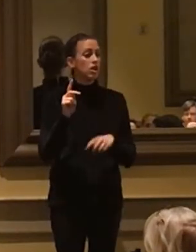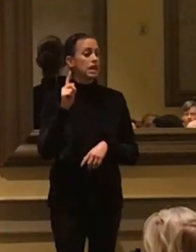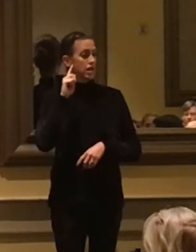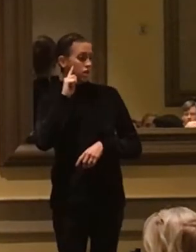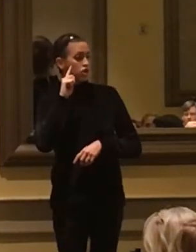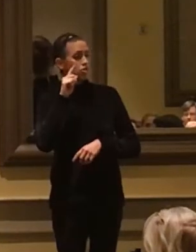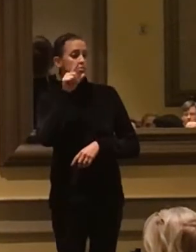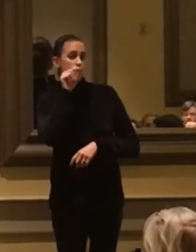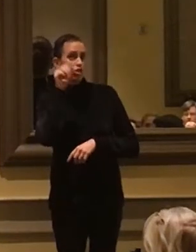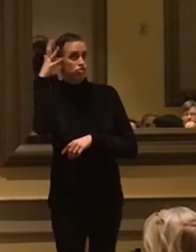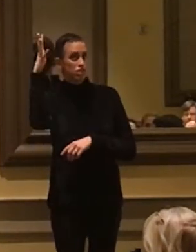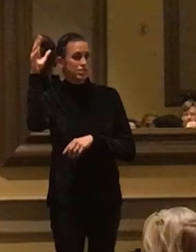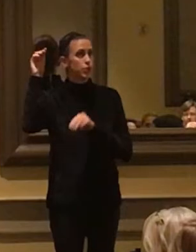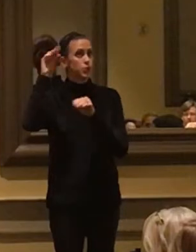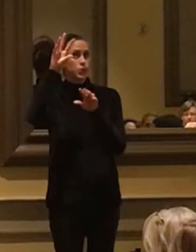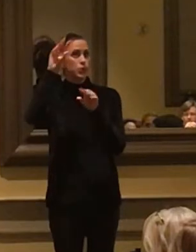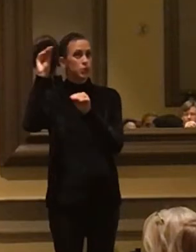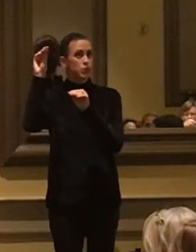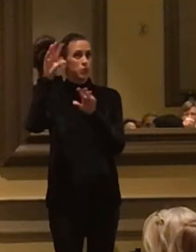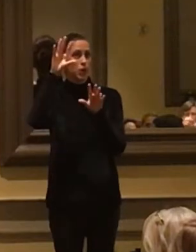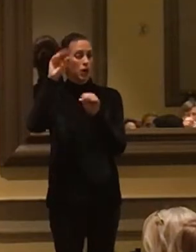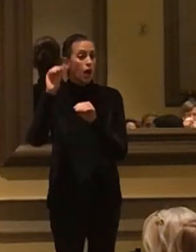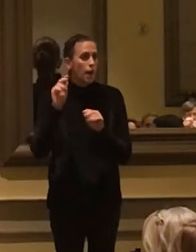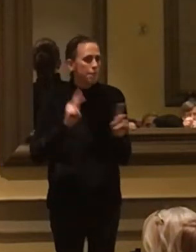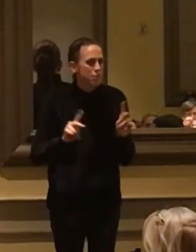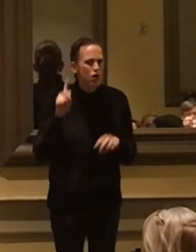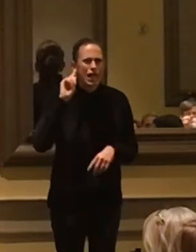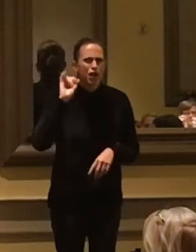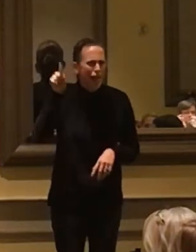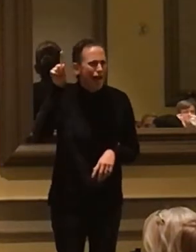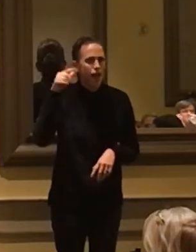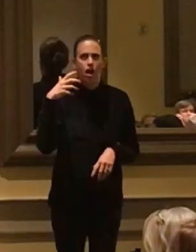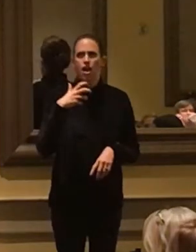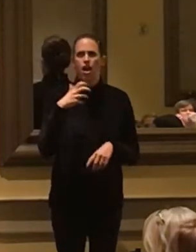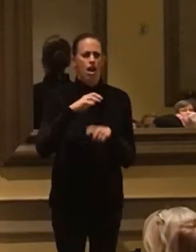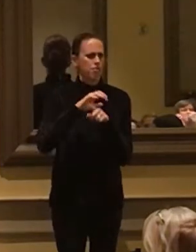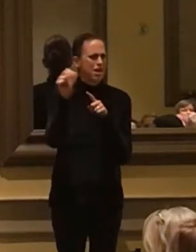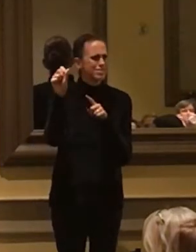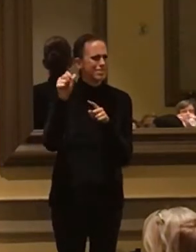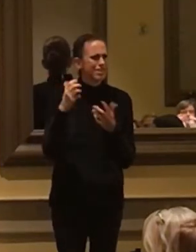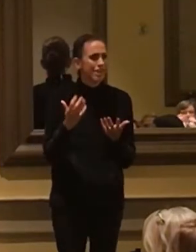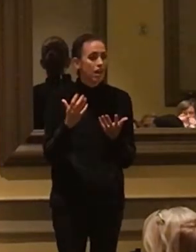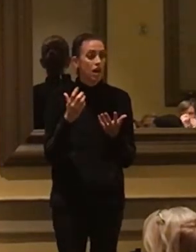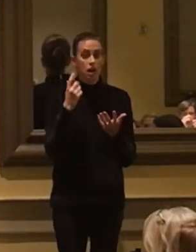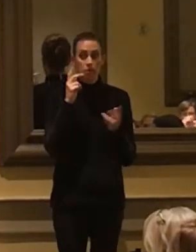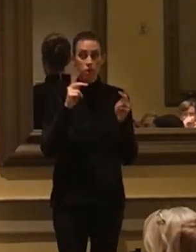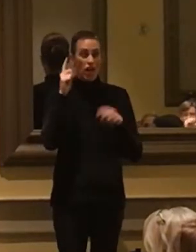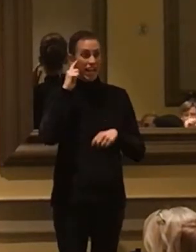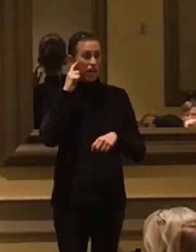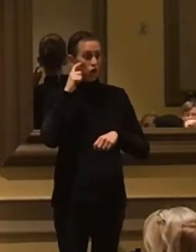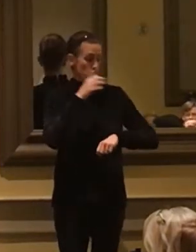People can hear birds in the trees. That's amazing. And the ticking of a watch like 20 feet away